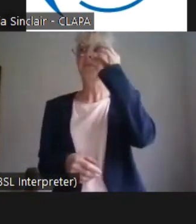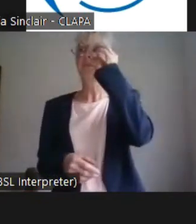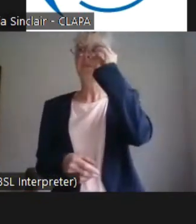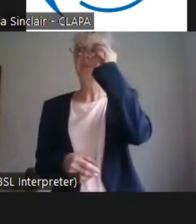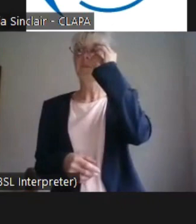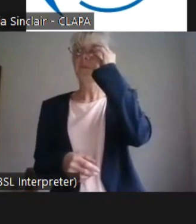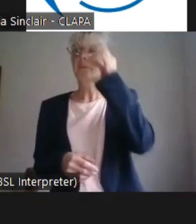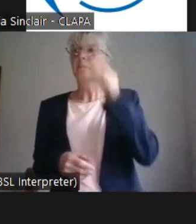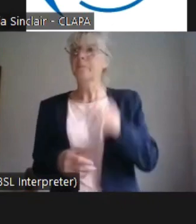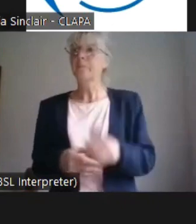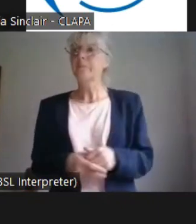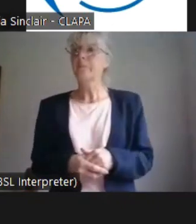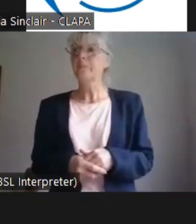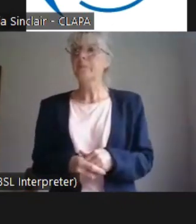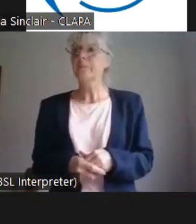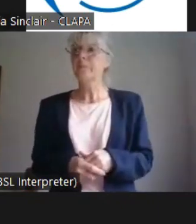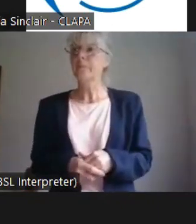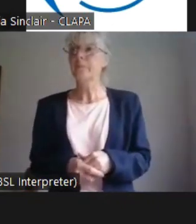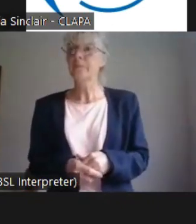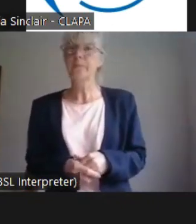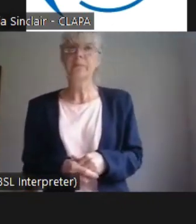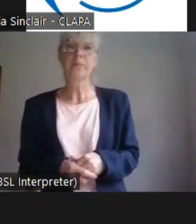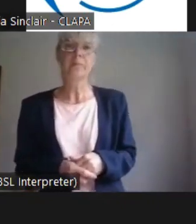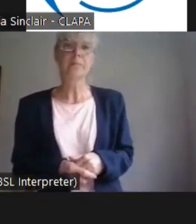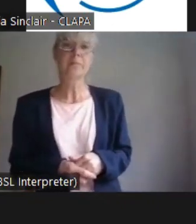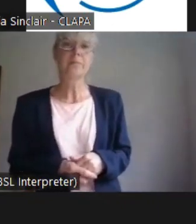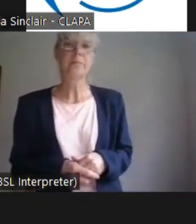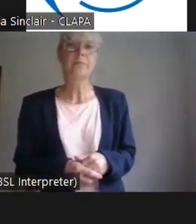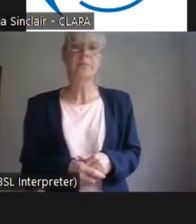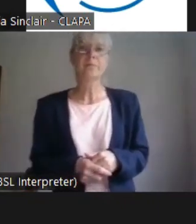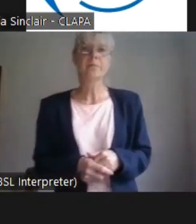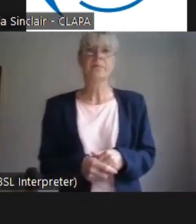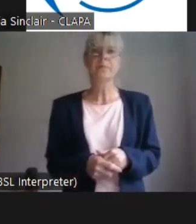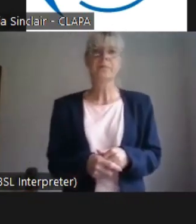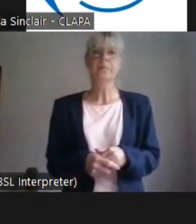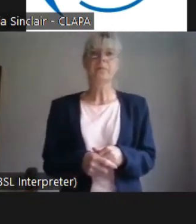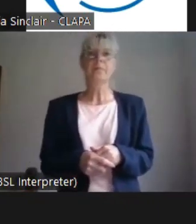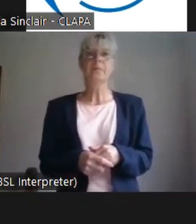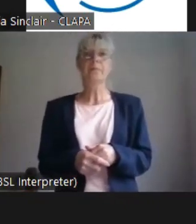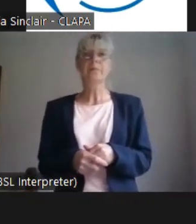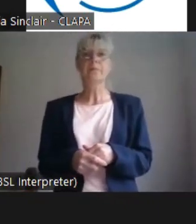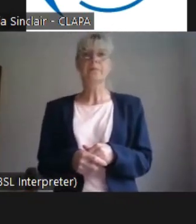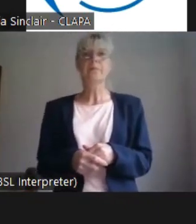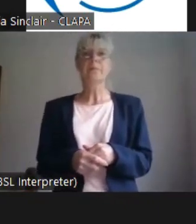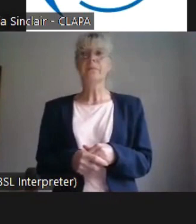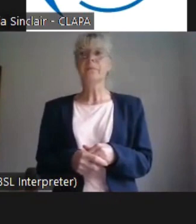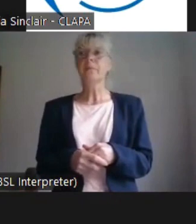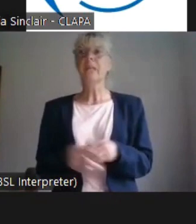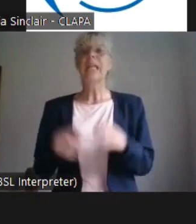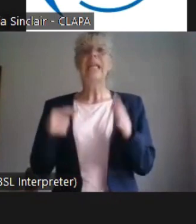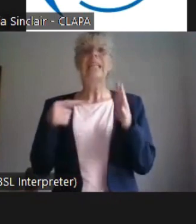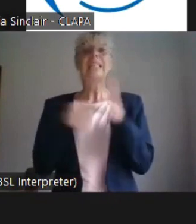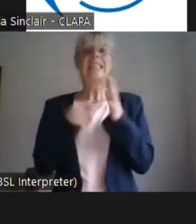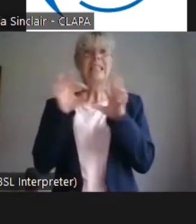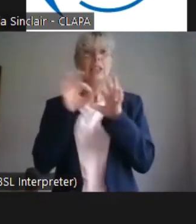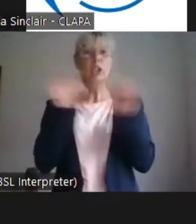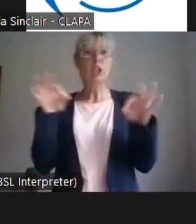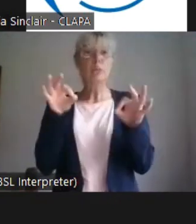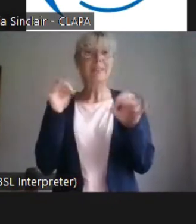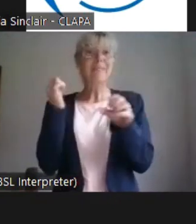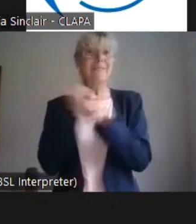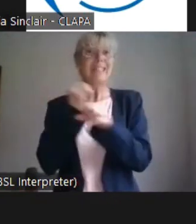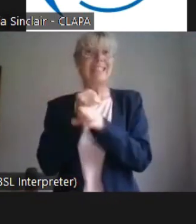next question is I had tea tubes fitted 10 years ago they advised that these are